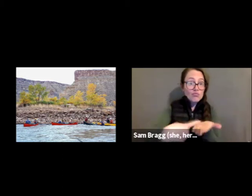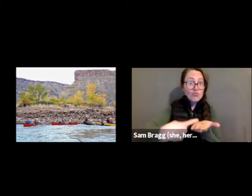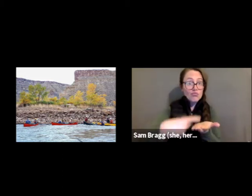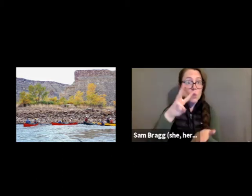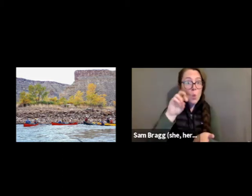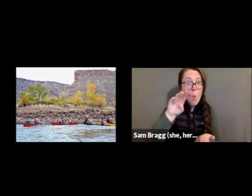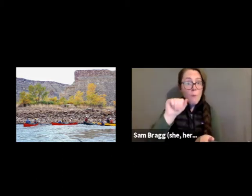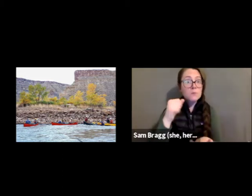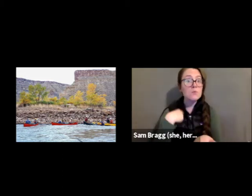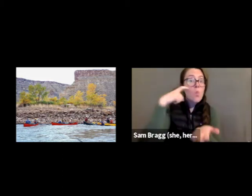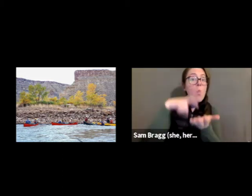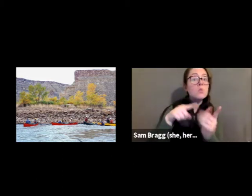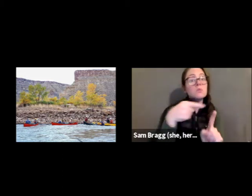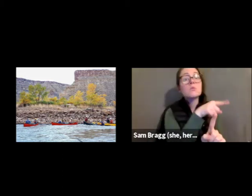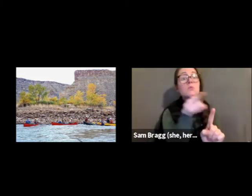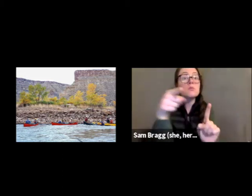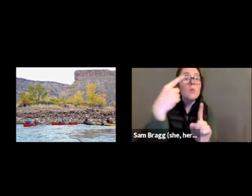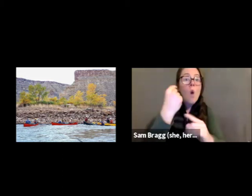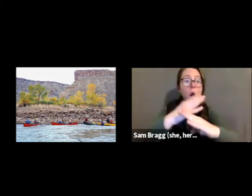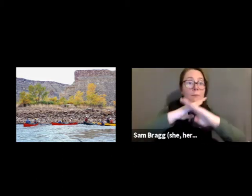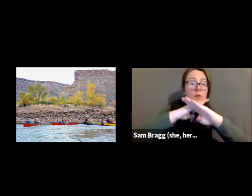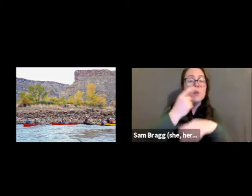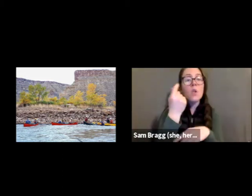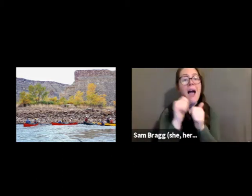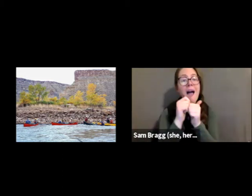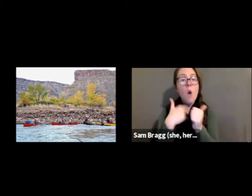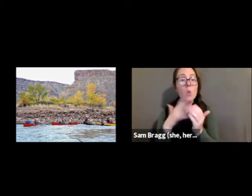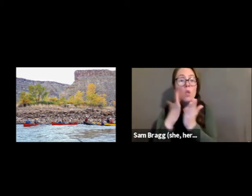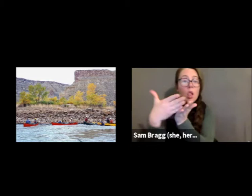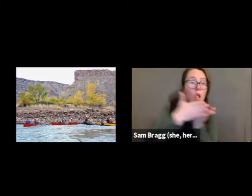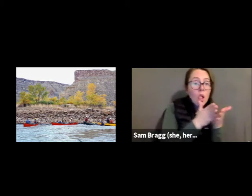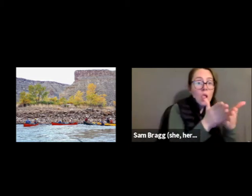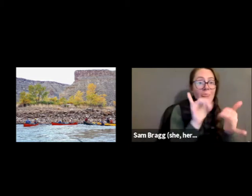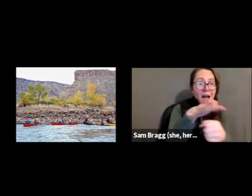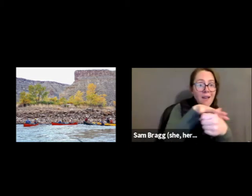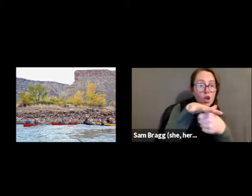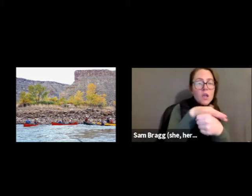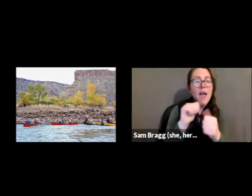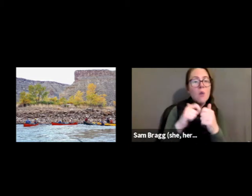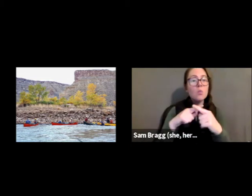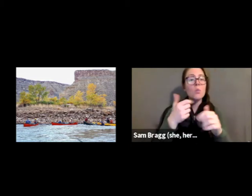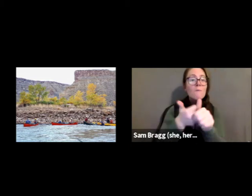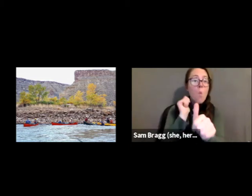try this scouting on the boats and discuss this worms method but do it through sign language why